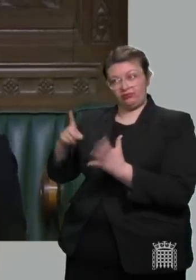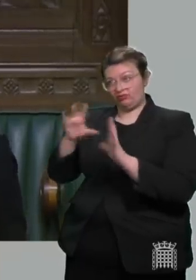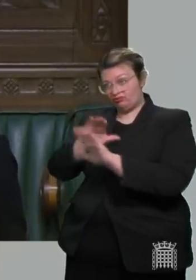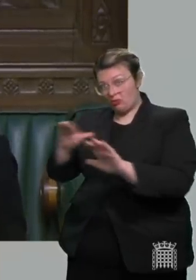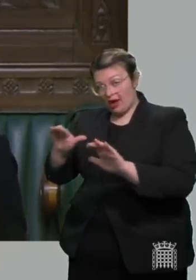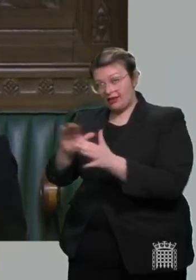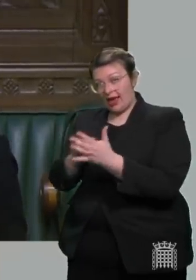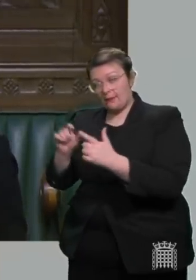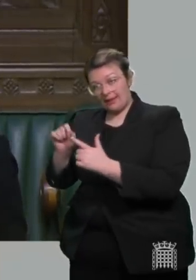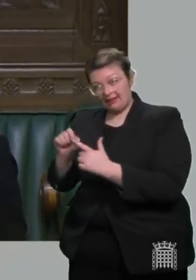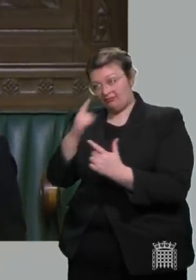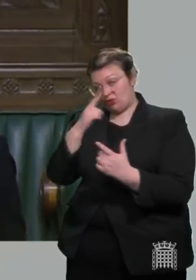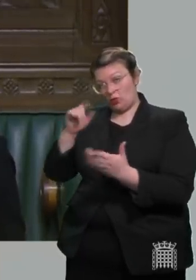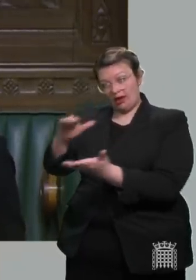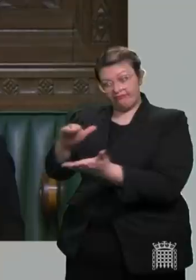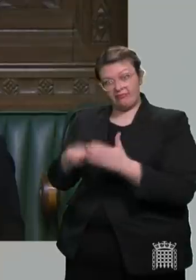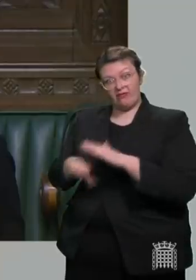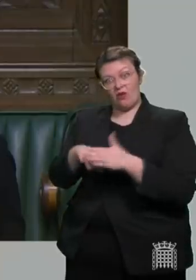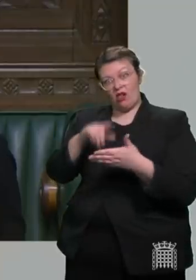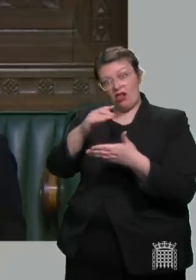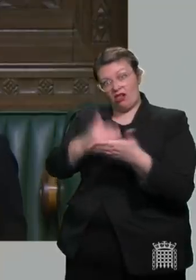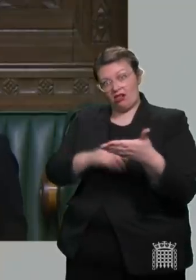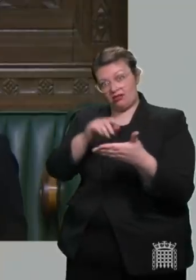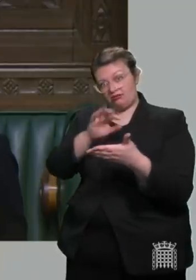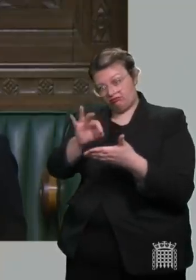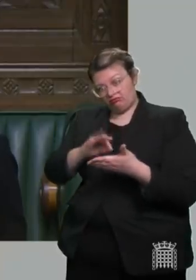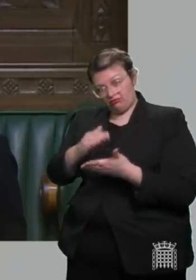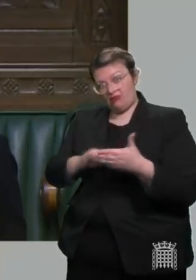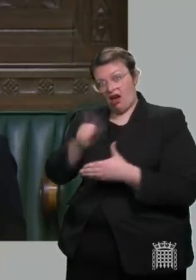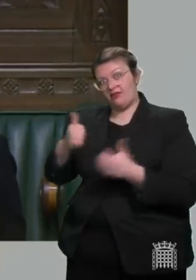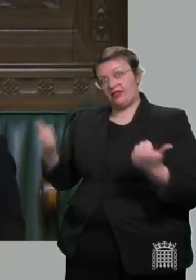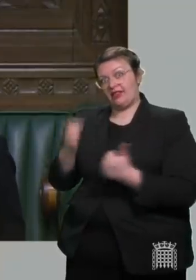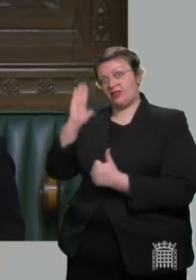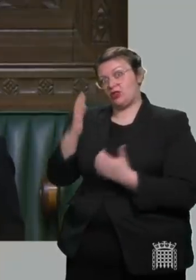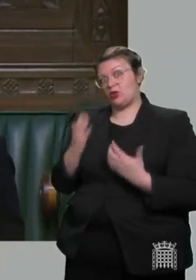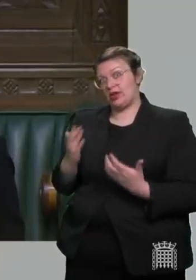Lobby upon the Chancellor’s statement being finished, and of course online.